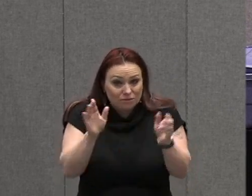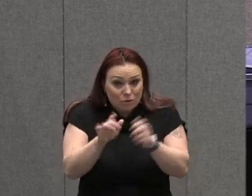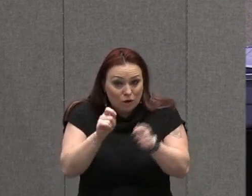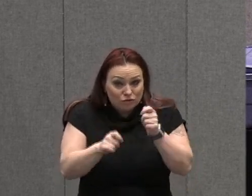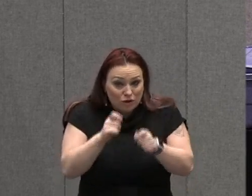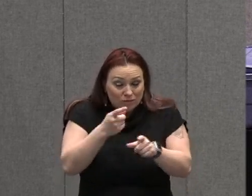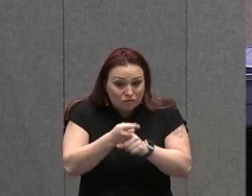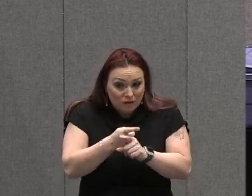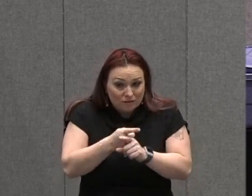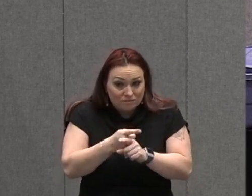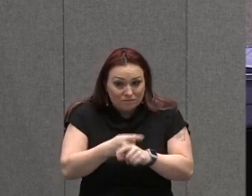Right here.